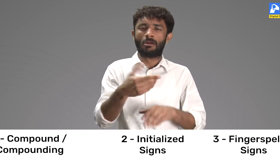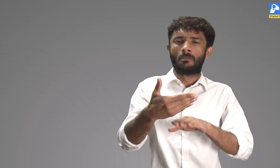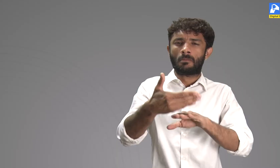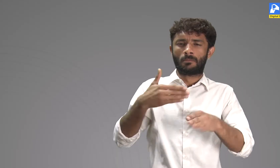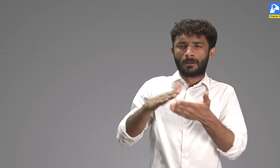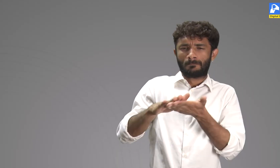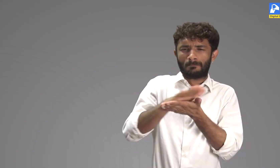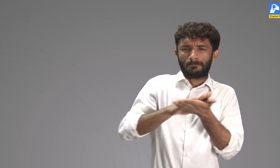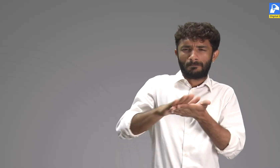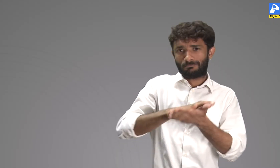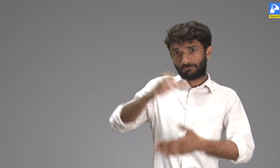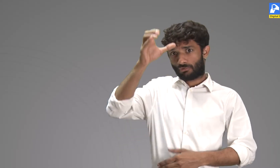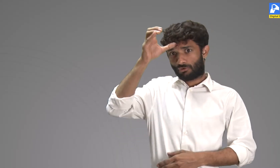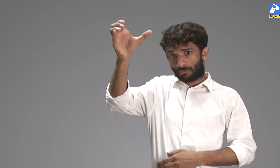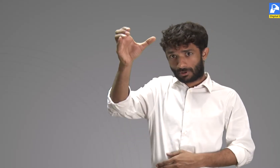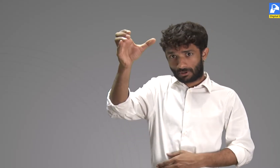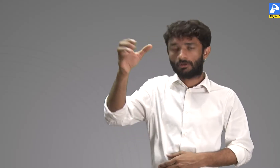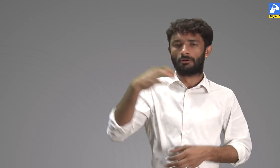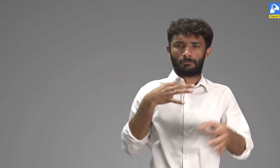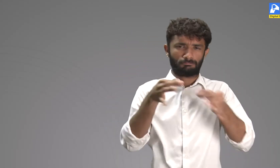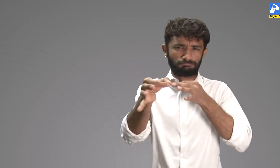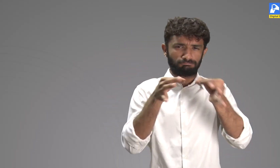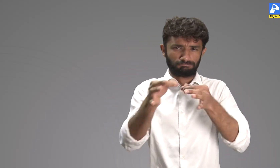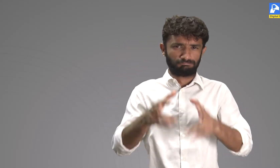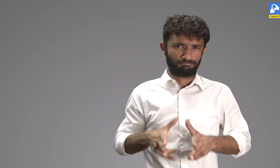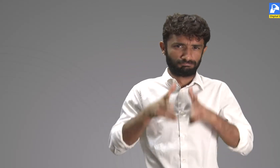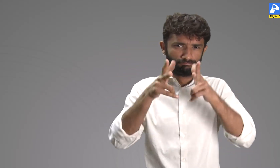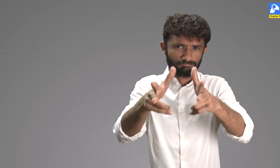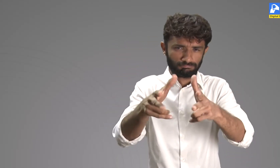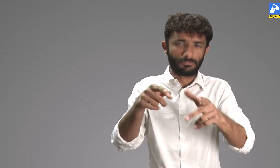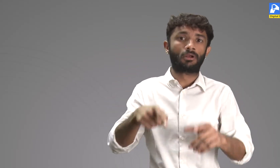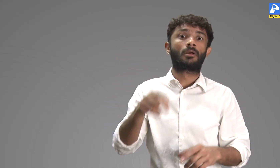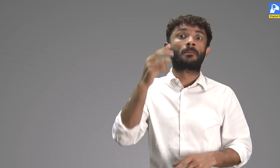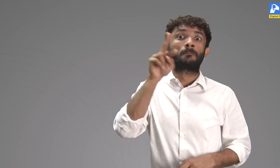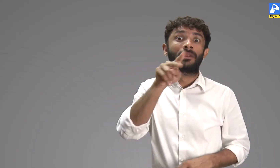let's understand their background to grasp the basic concept.